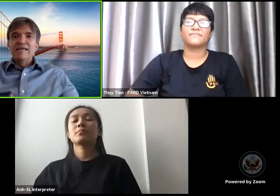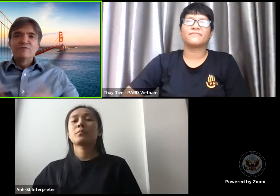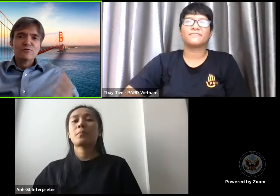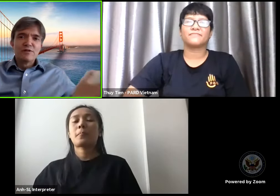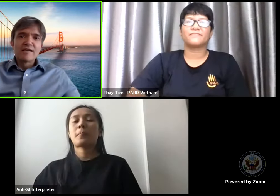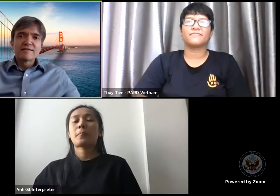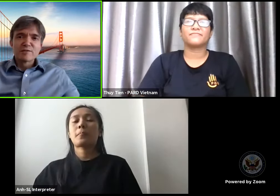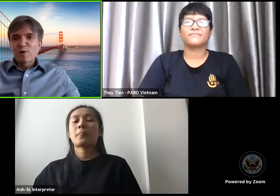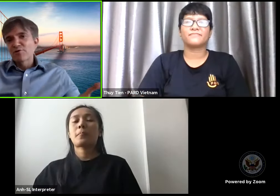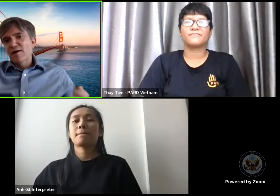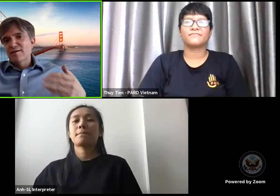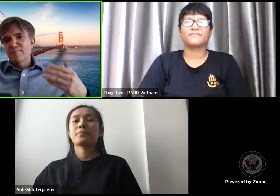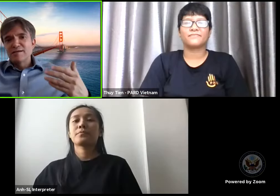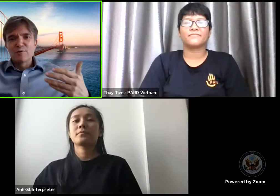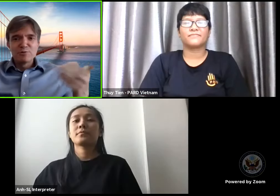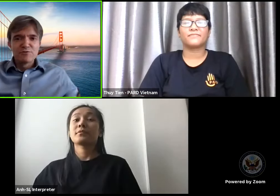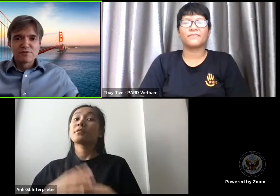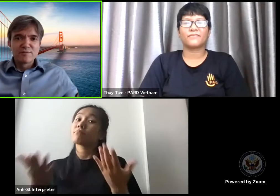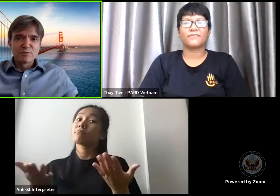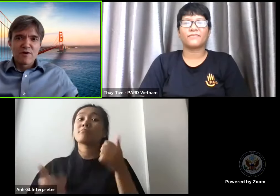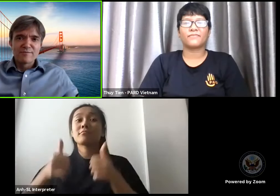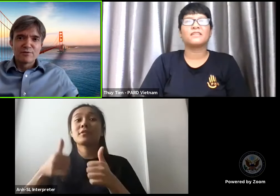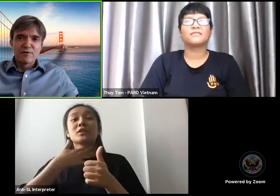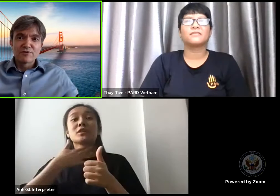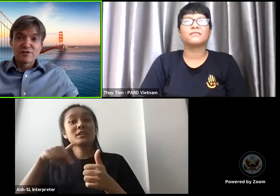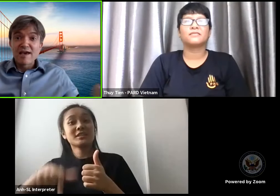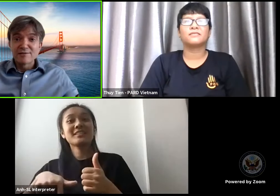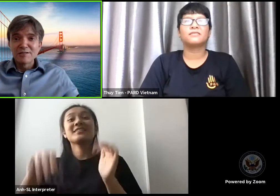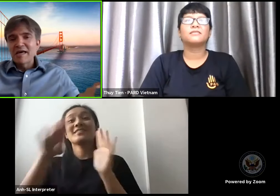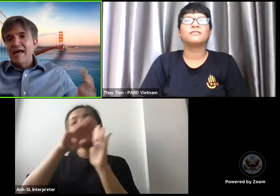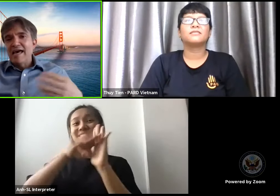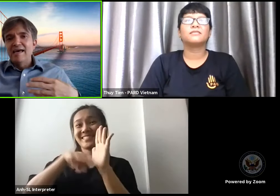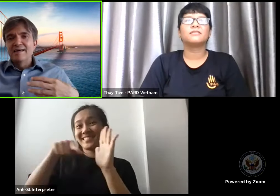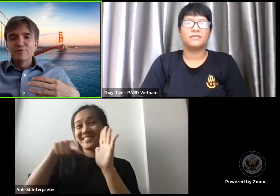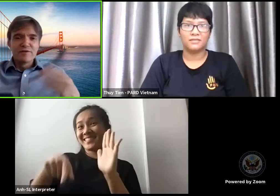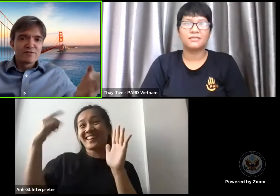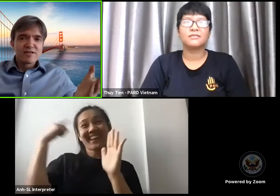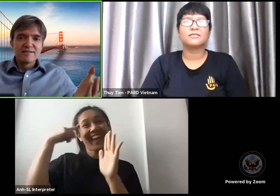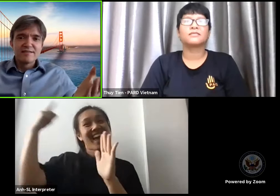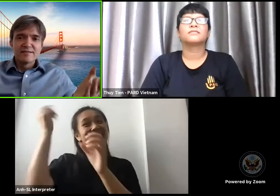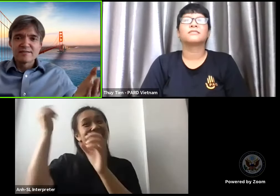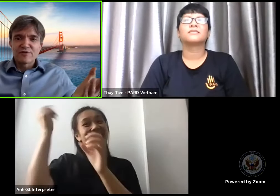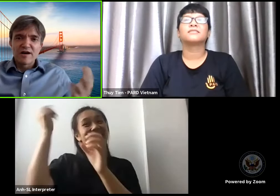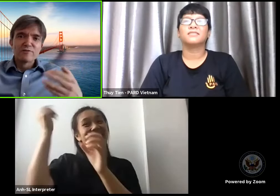if you like this program I hope you subscribe to our channel, and you give us ideas for other